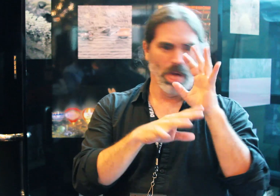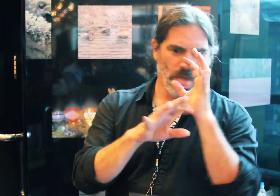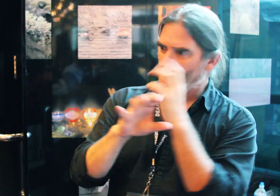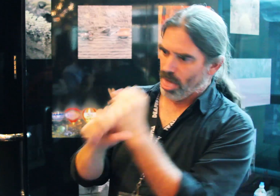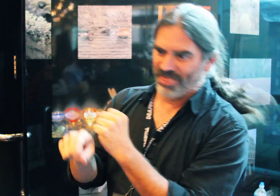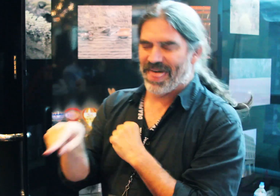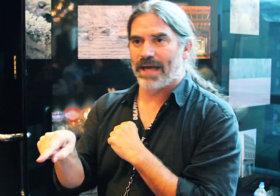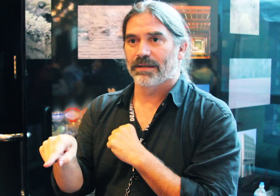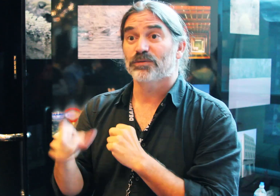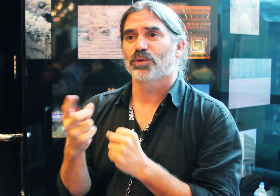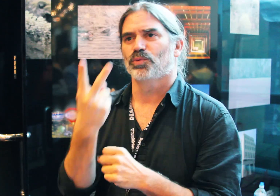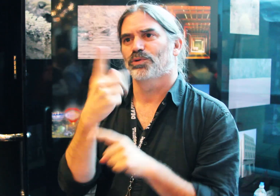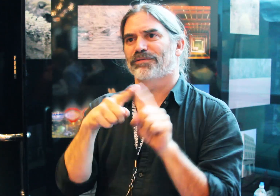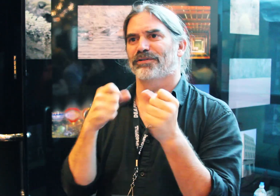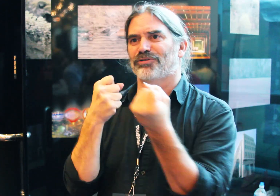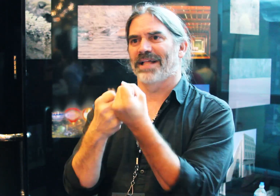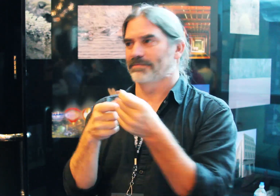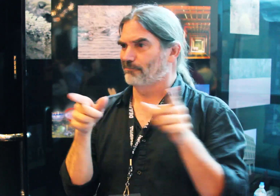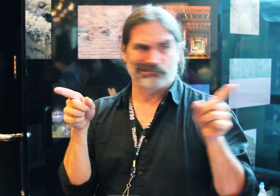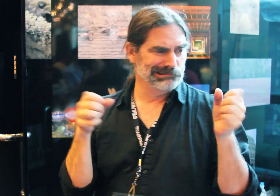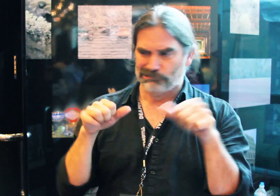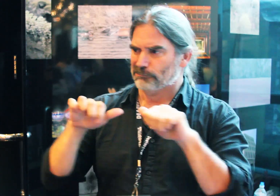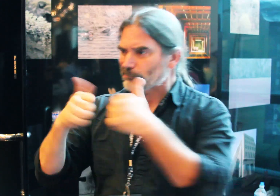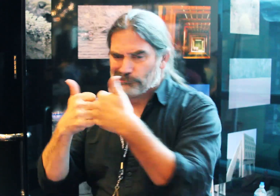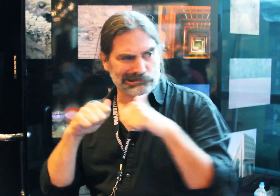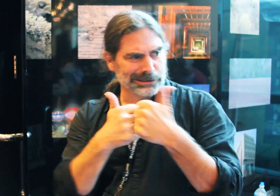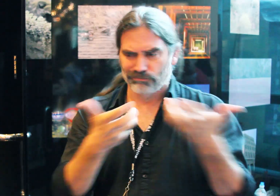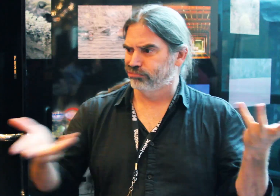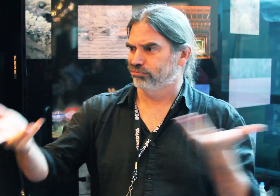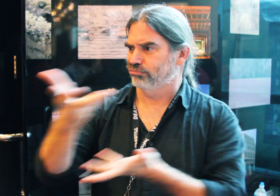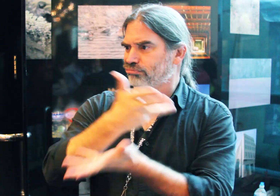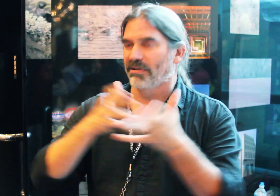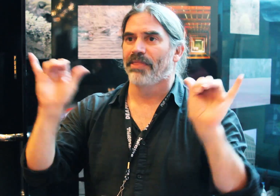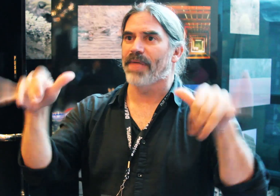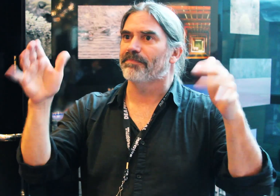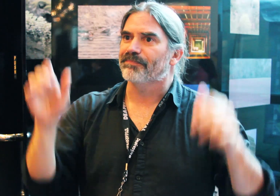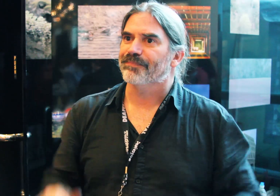fascinated. So then we'll have two different support strengths, Deaf and hearing both, and that will diminish the challenges.